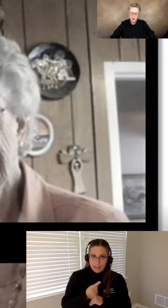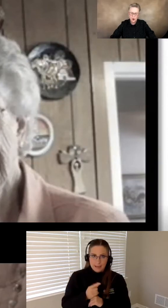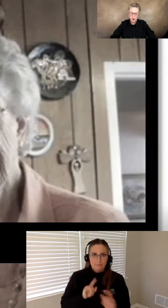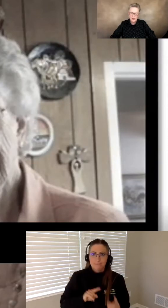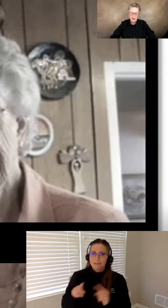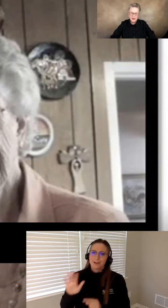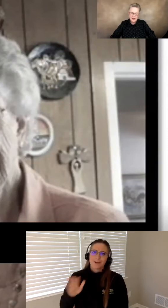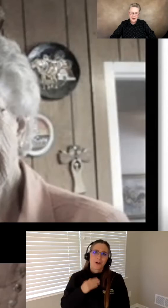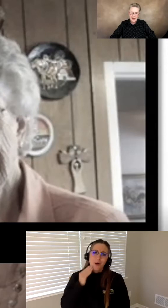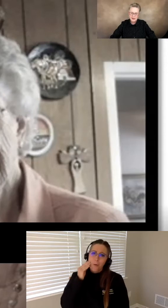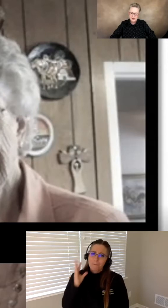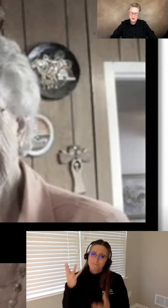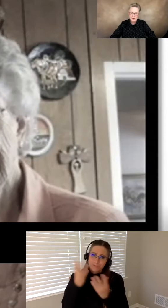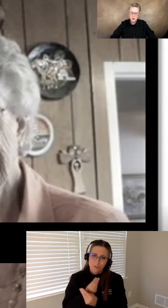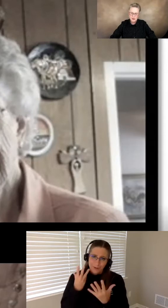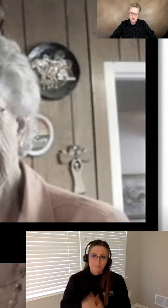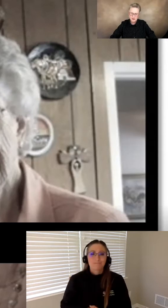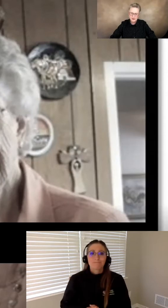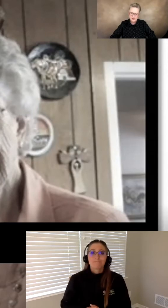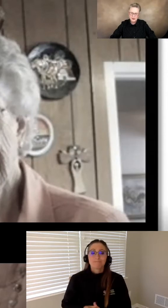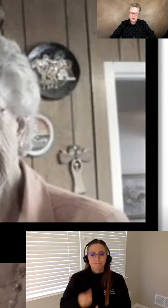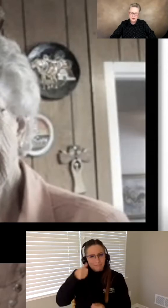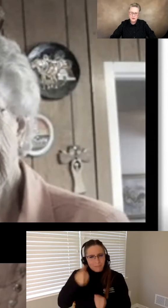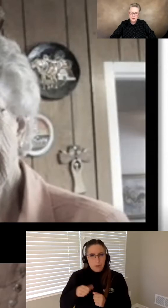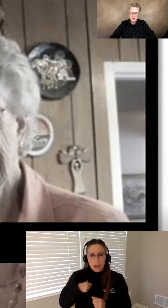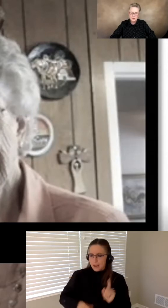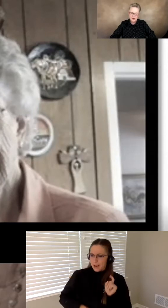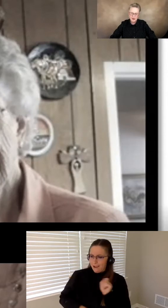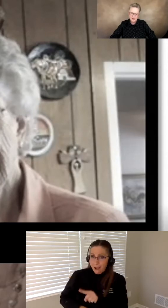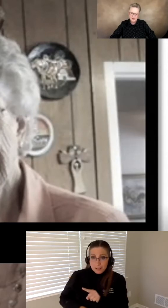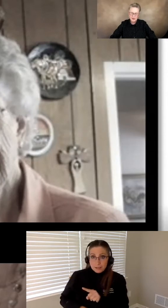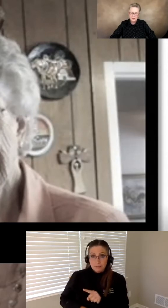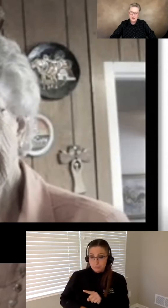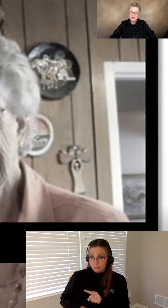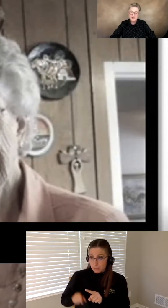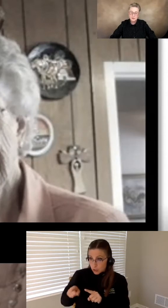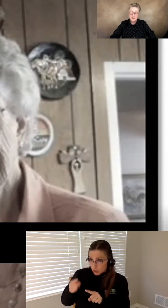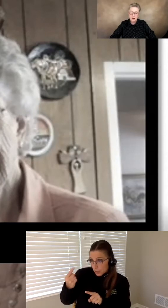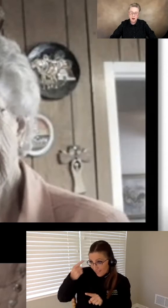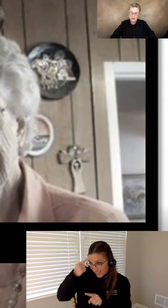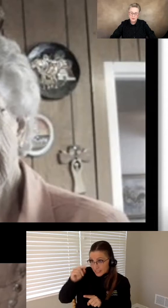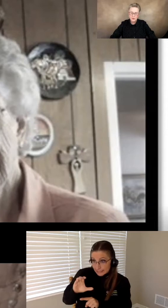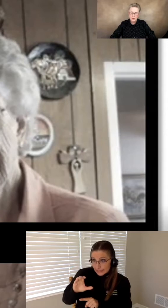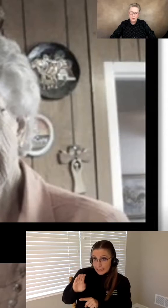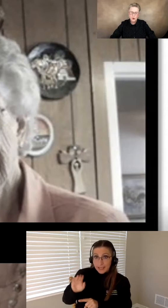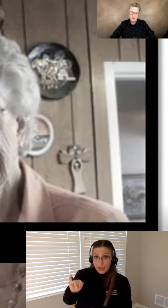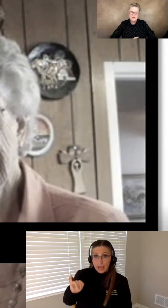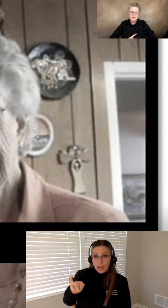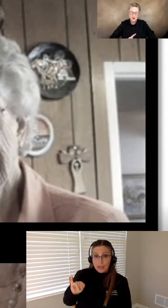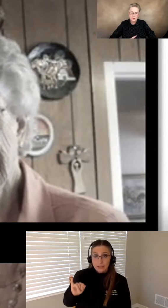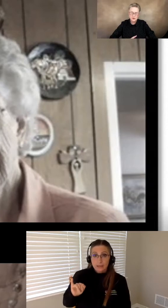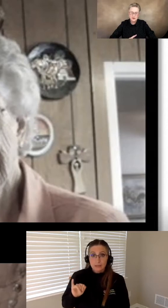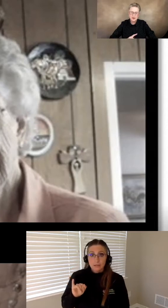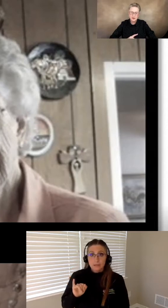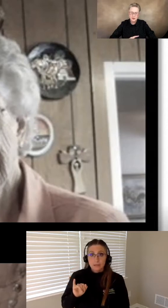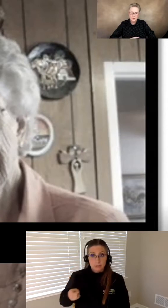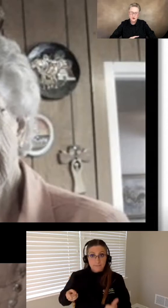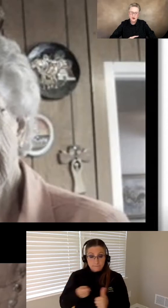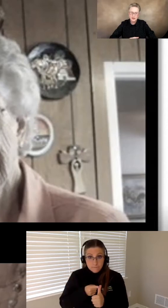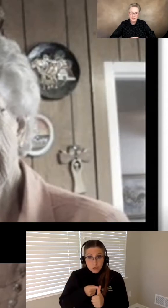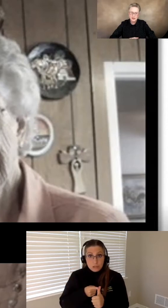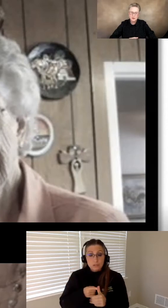home and I asked her the question, do you think that CBI was the first interpreter education